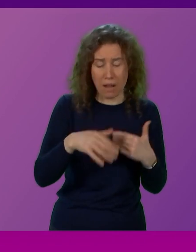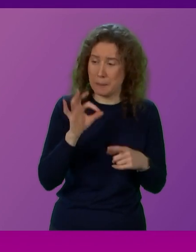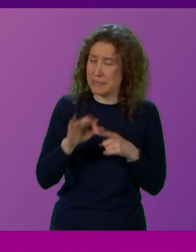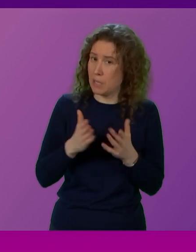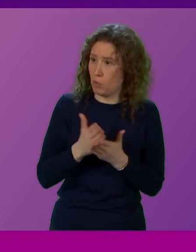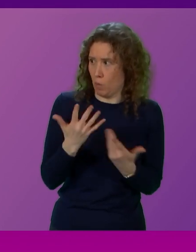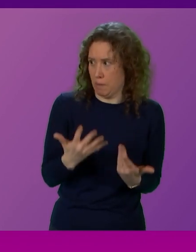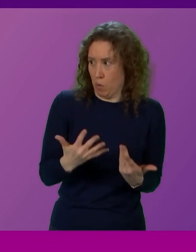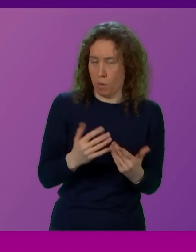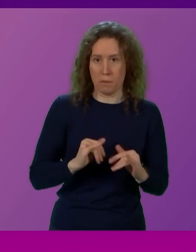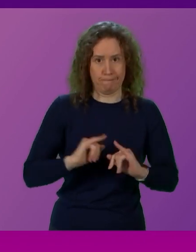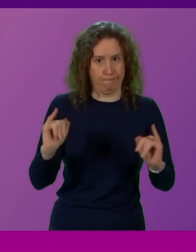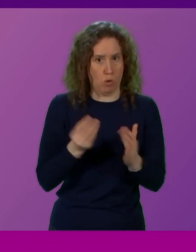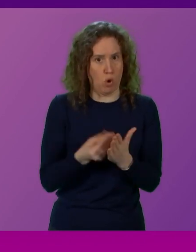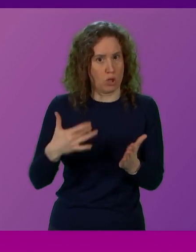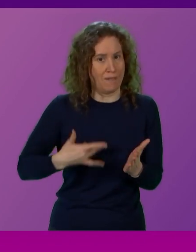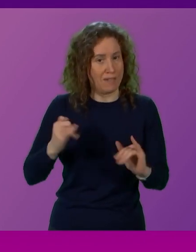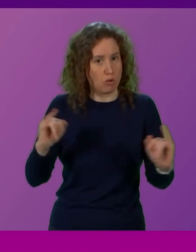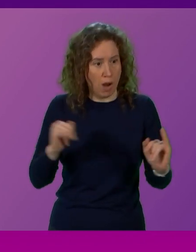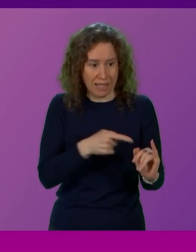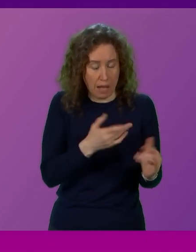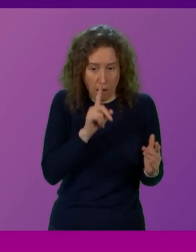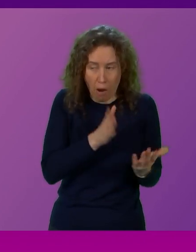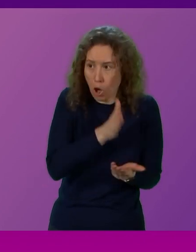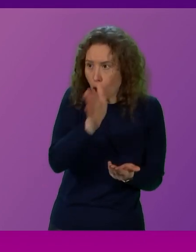living crisis, are left without a lifeline.